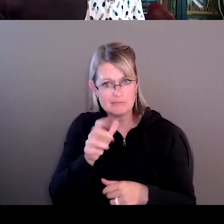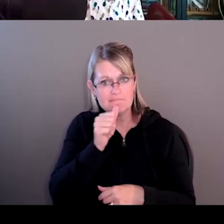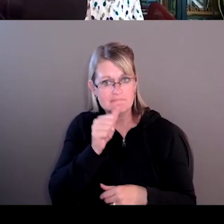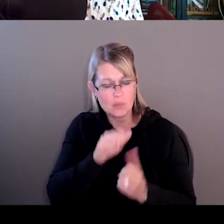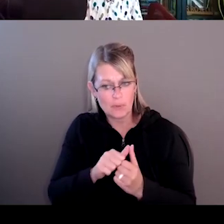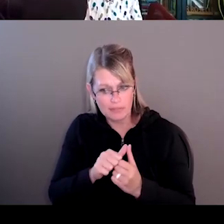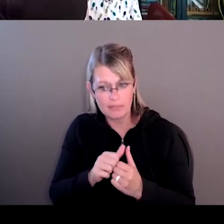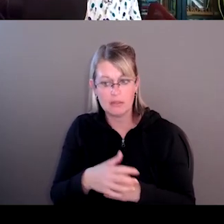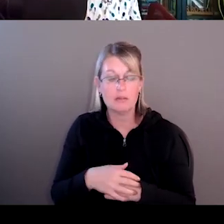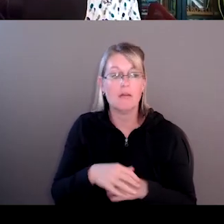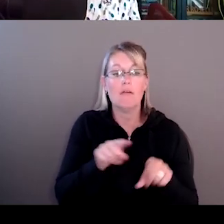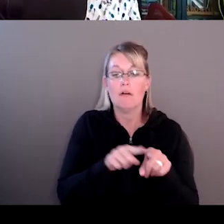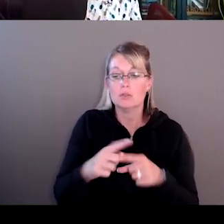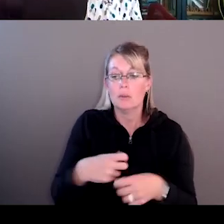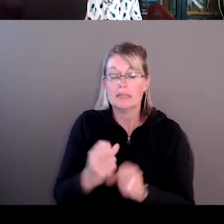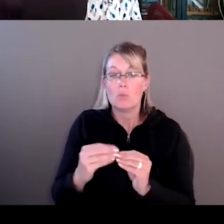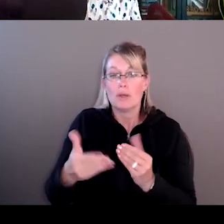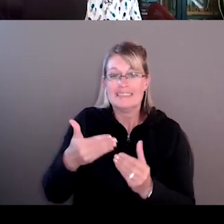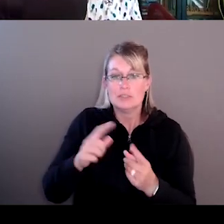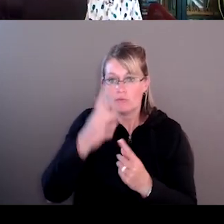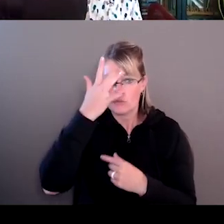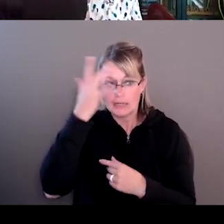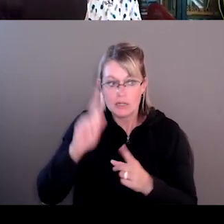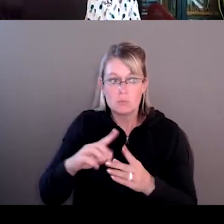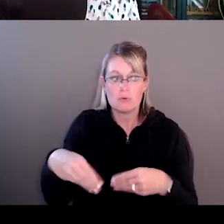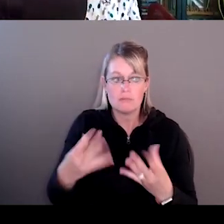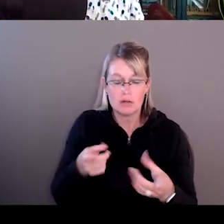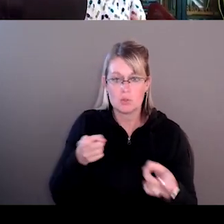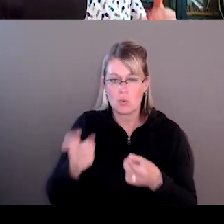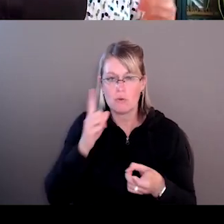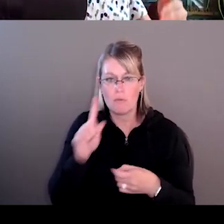It also makes it easy to forget to provide a control for keyboard users, because you put